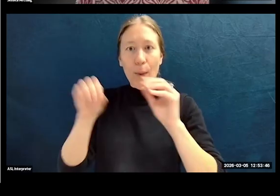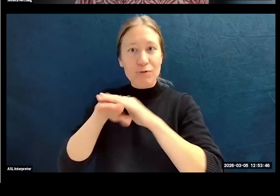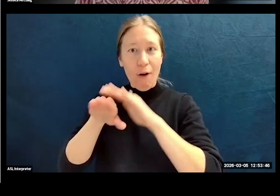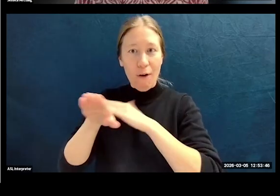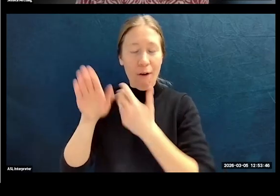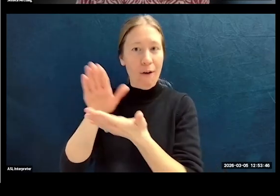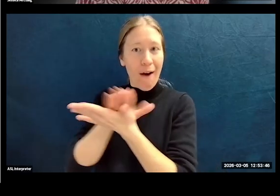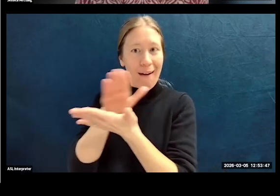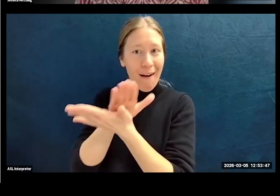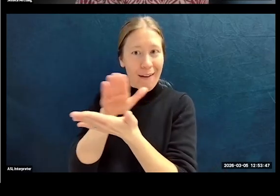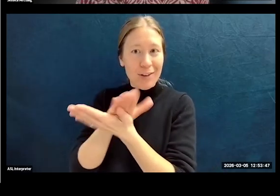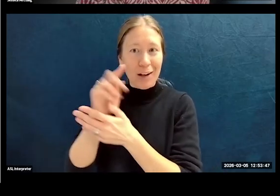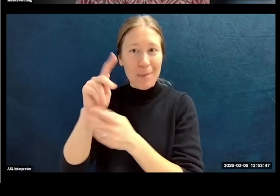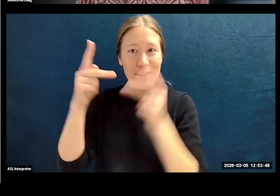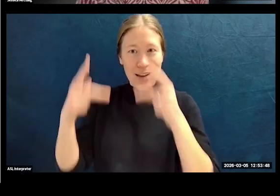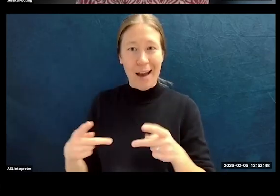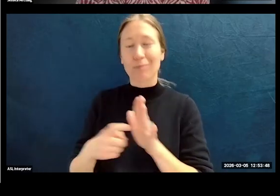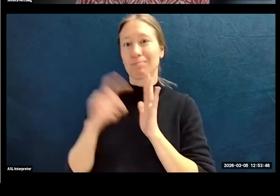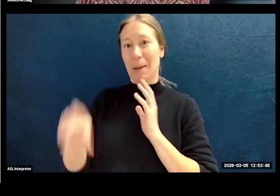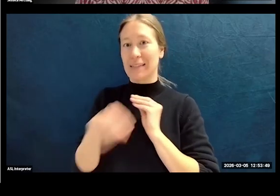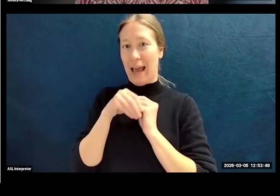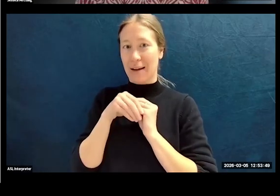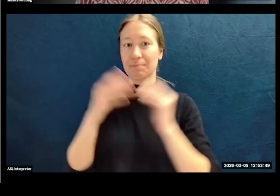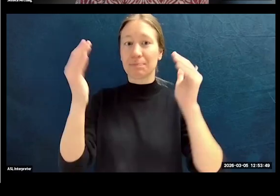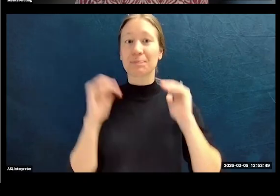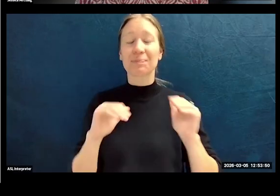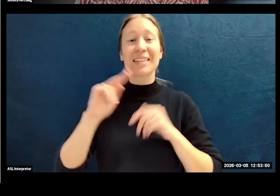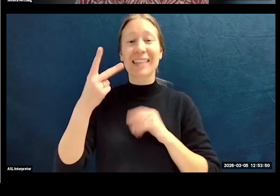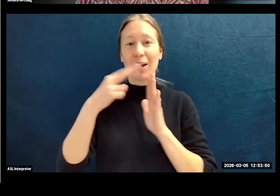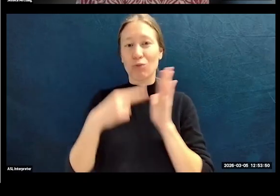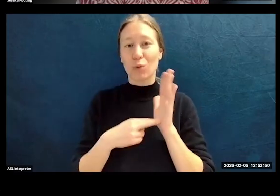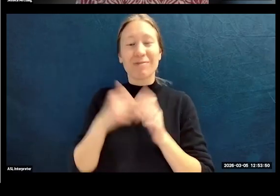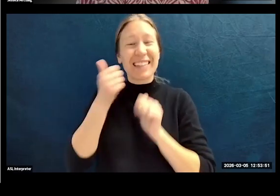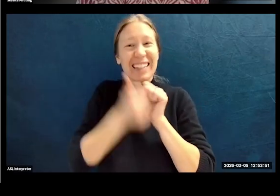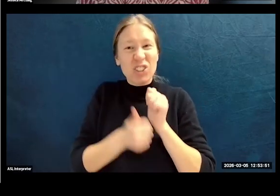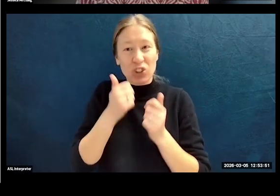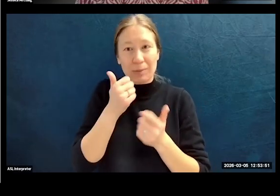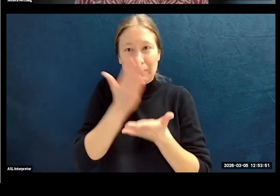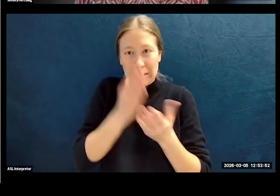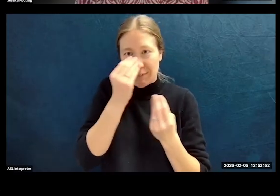The second rule is that each informative element in your document needs to be tagged correctly.